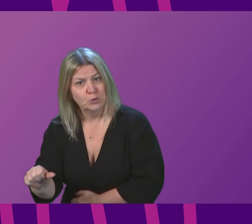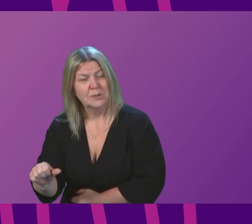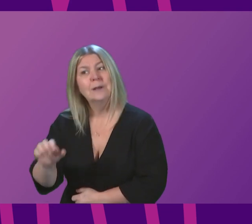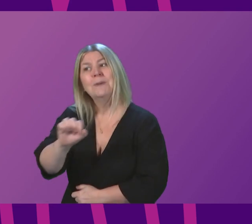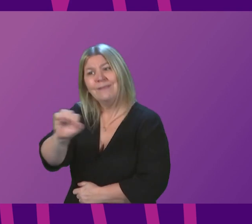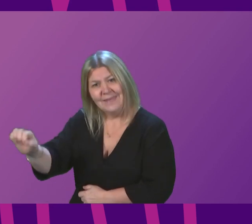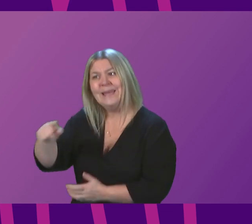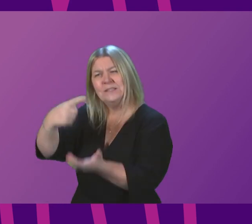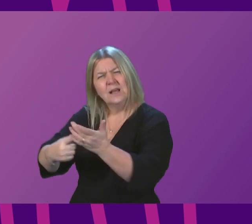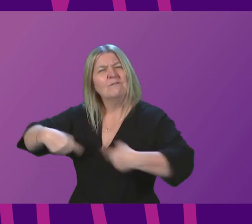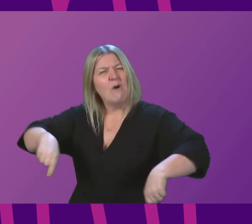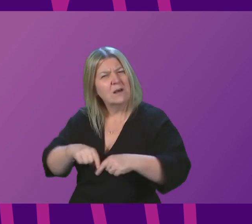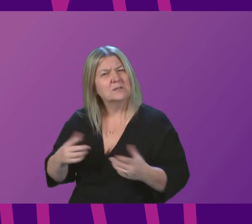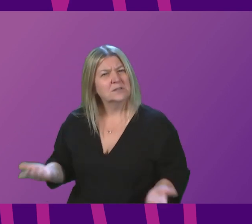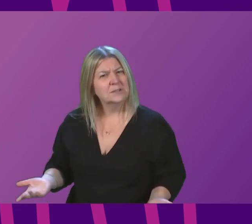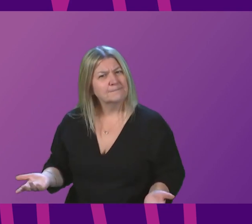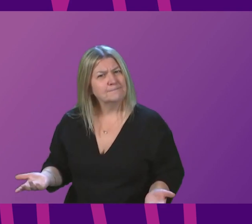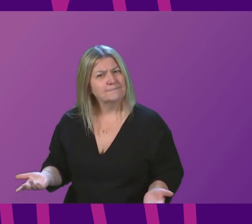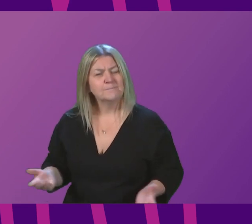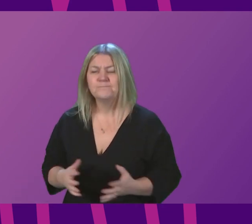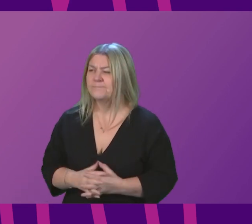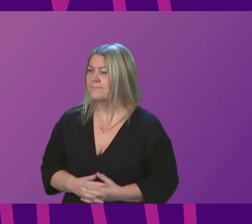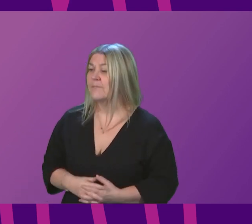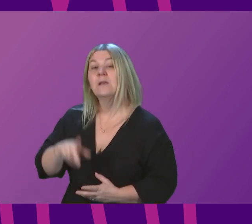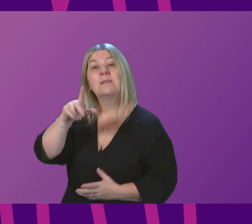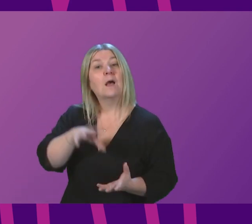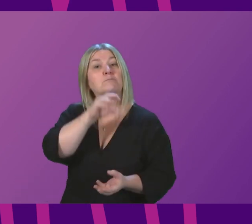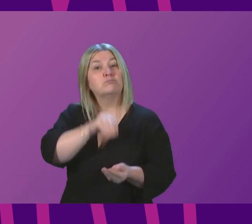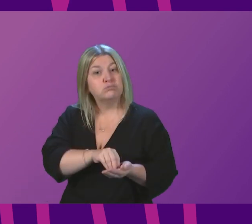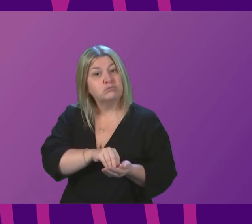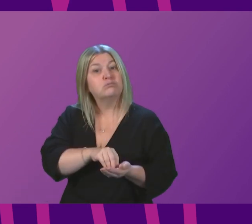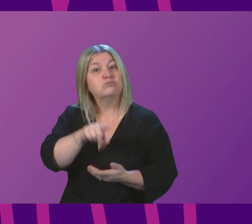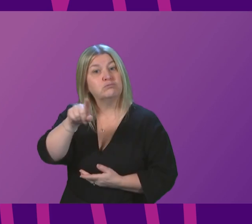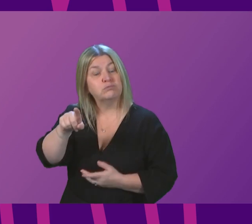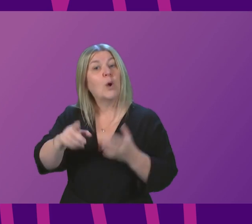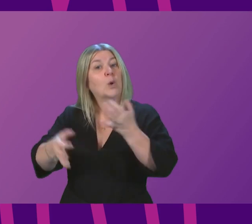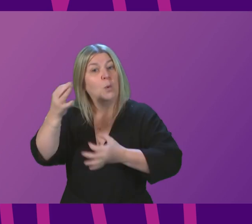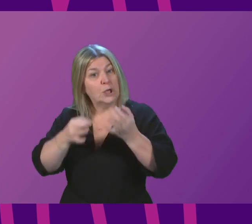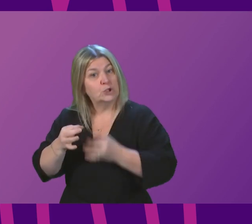That concludes First Minister’s question time. There will be a brief pause before we move on to members’ business.